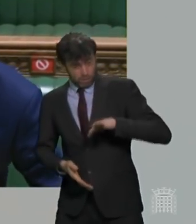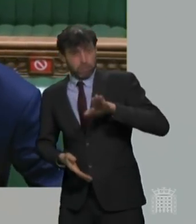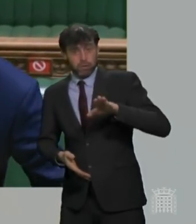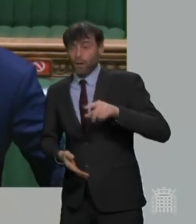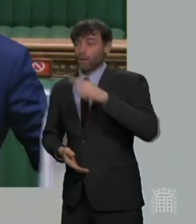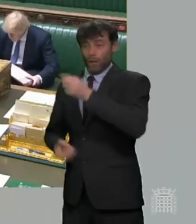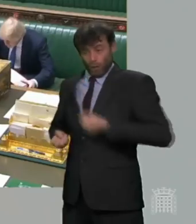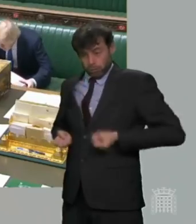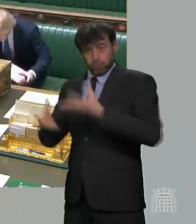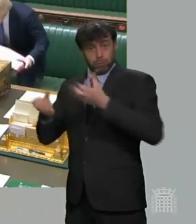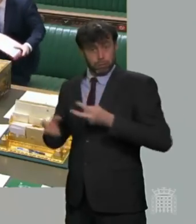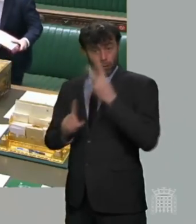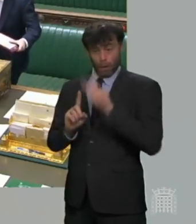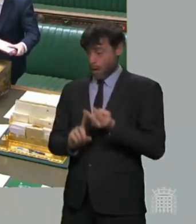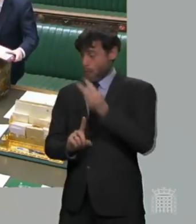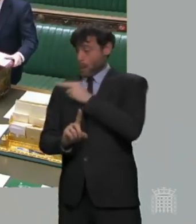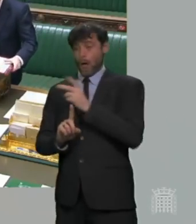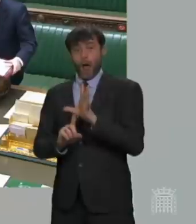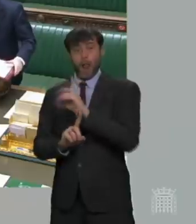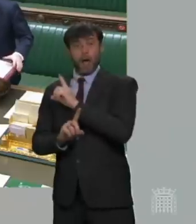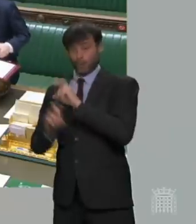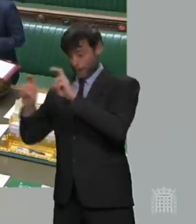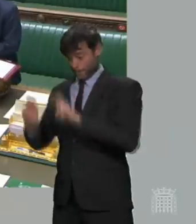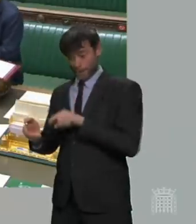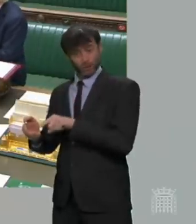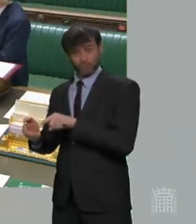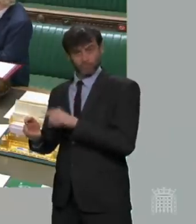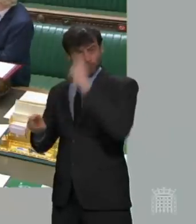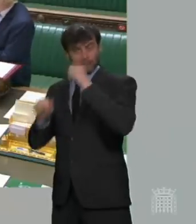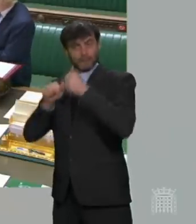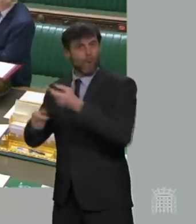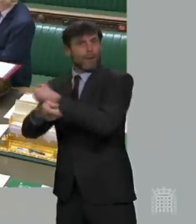The Prime Minister No. Of course, we will look